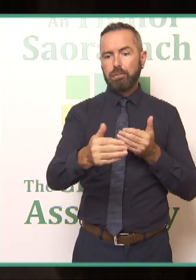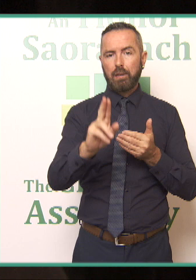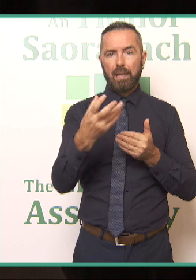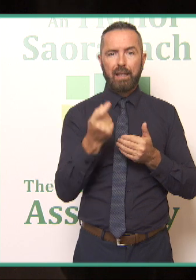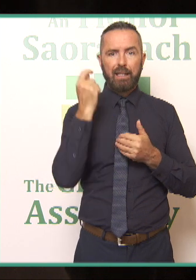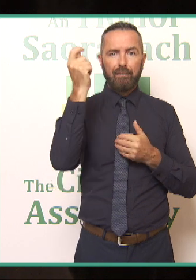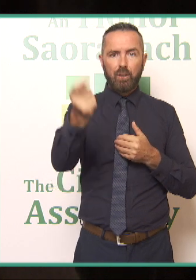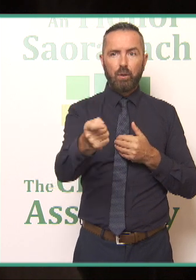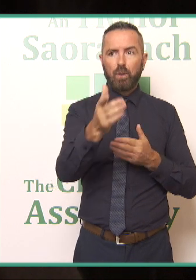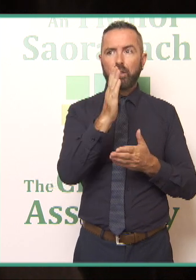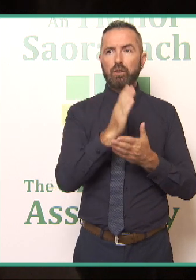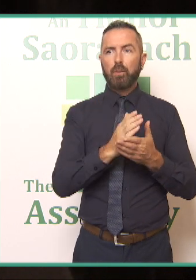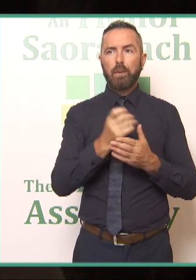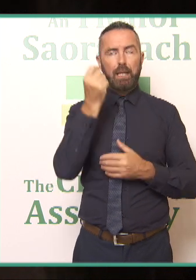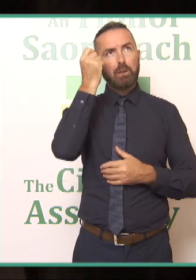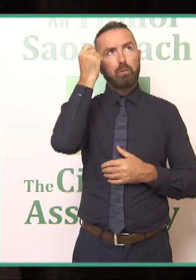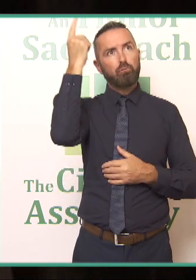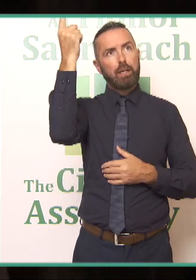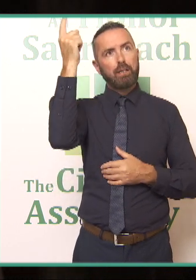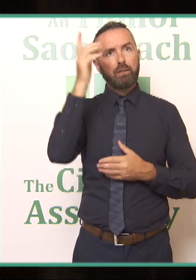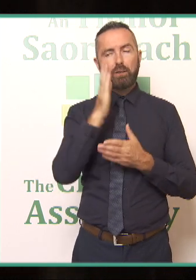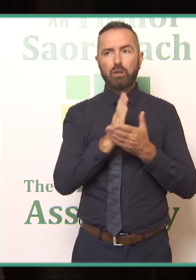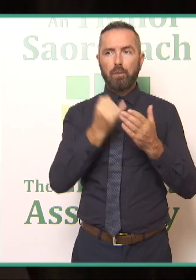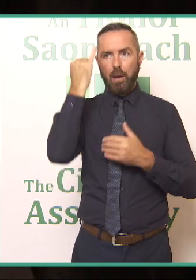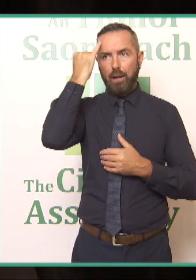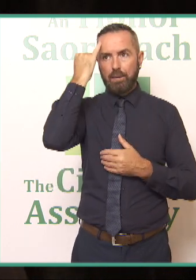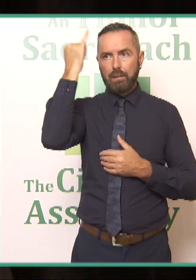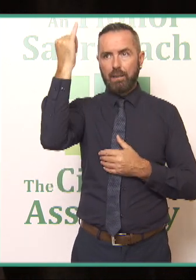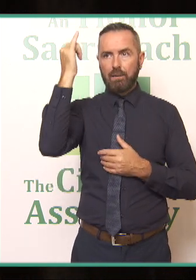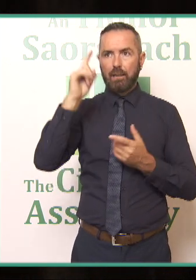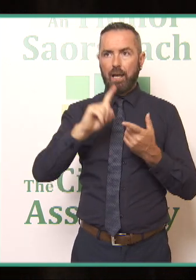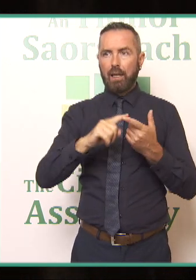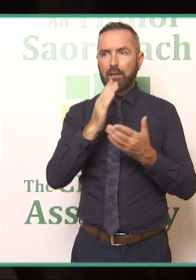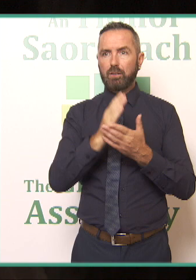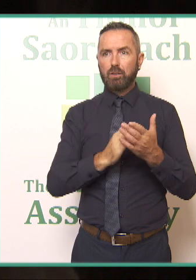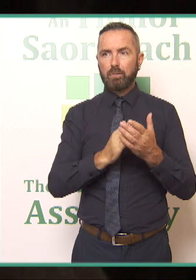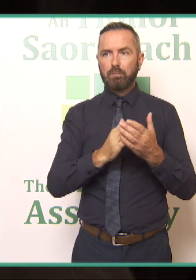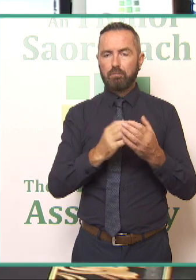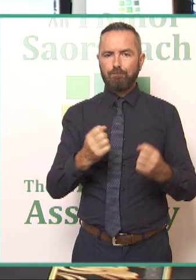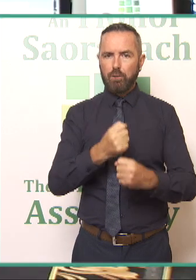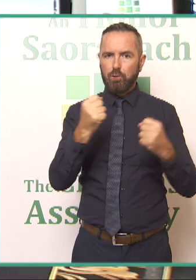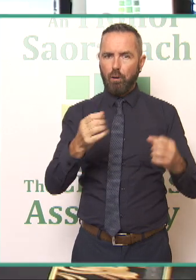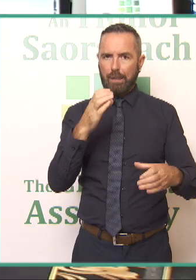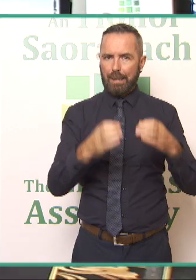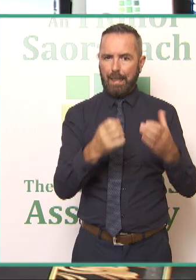um some maybe some inspiration and some ideas and some very concrete case studies um I don't claim